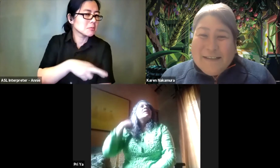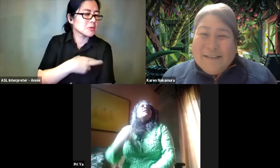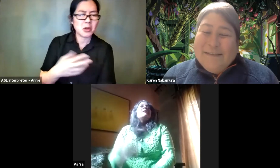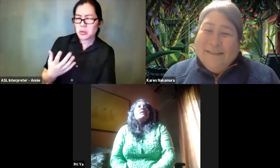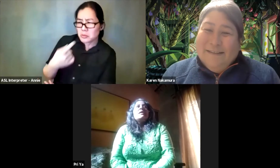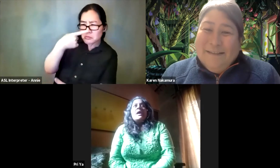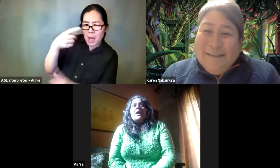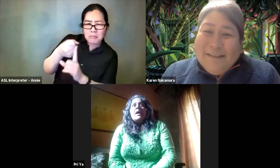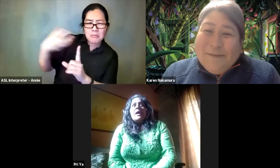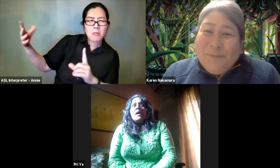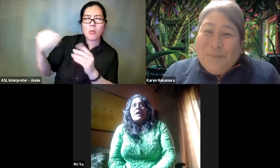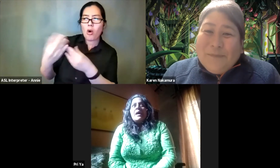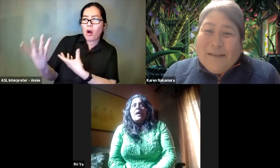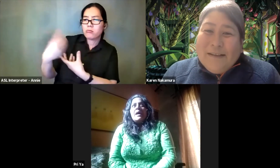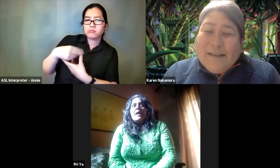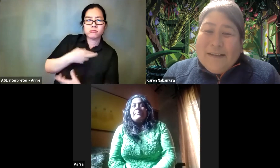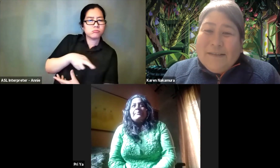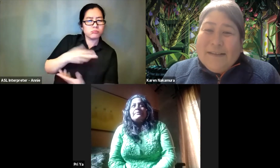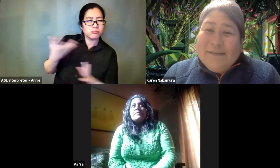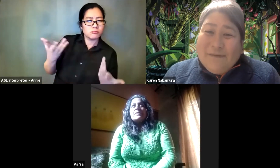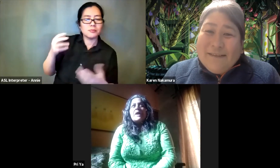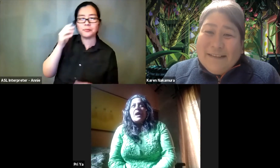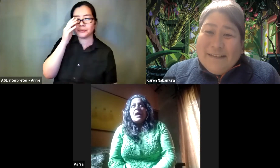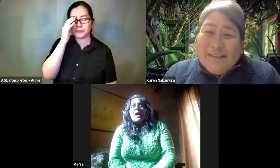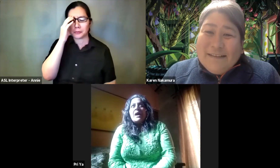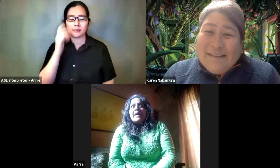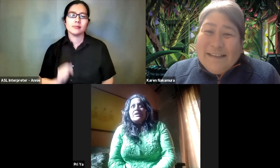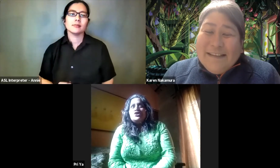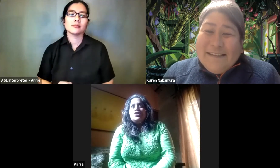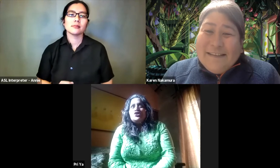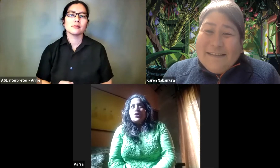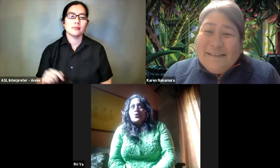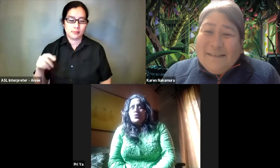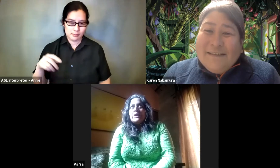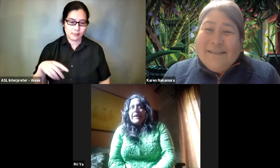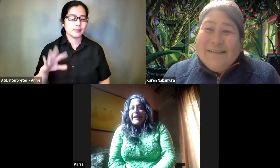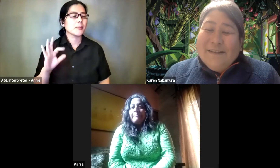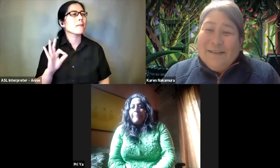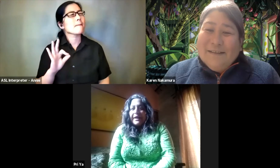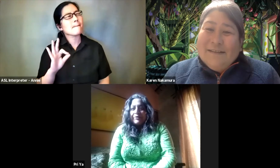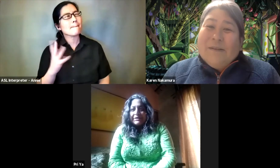Priya Ramasubban: um I don't like binaries.